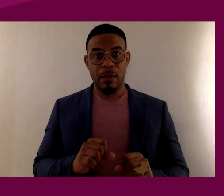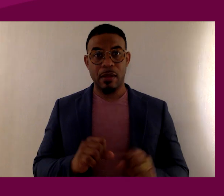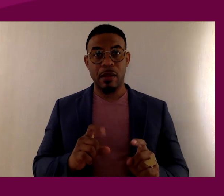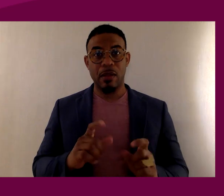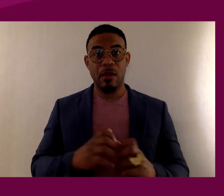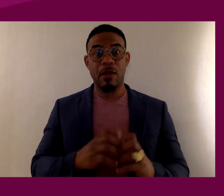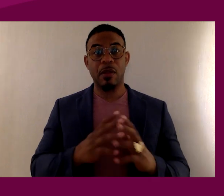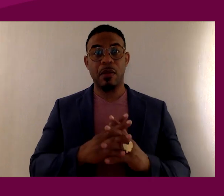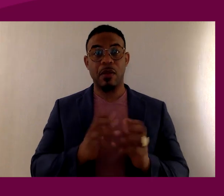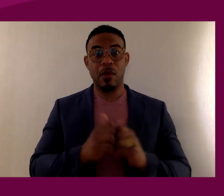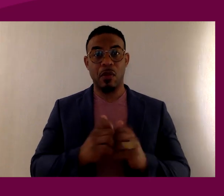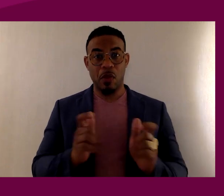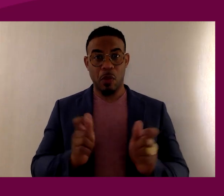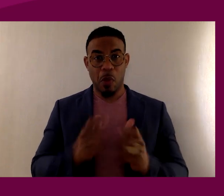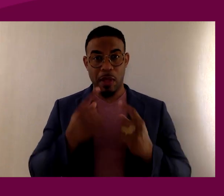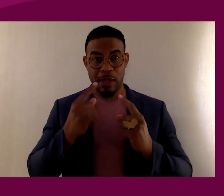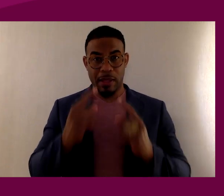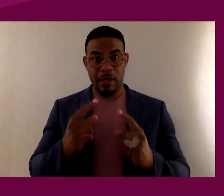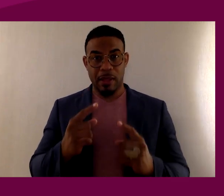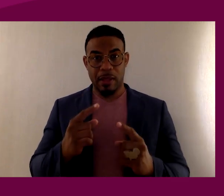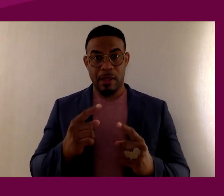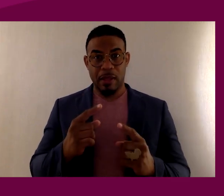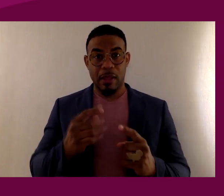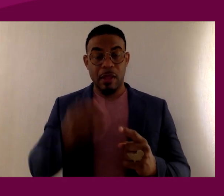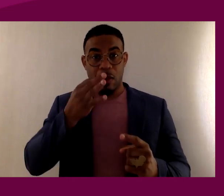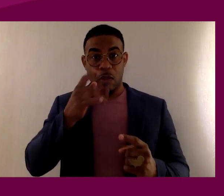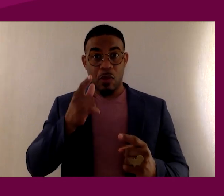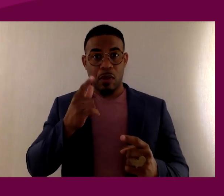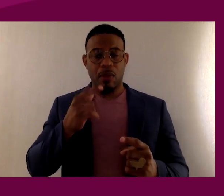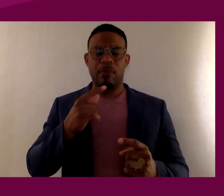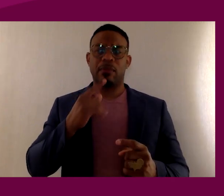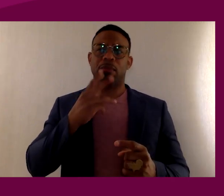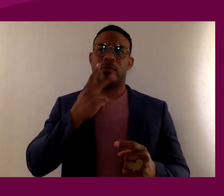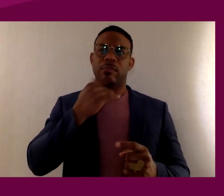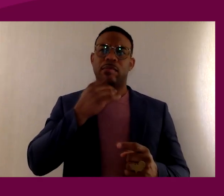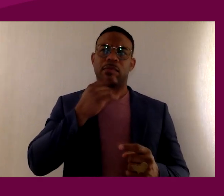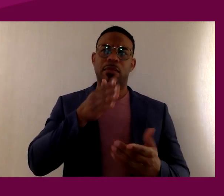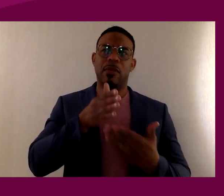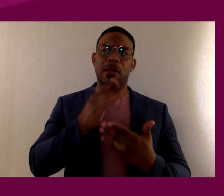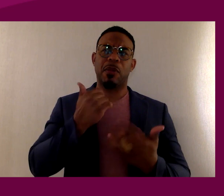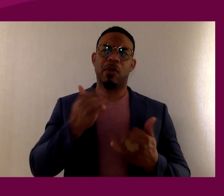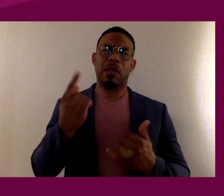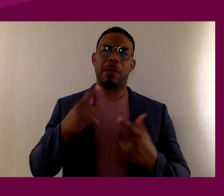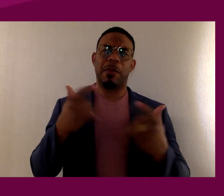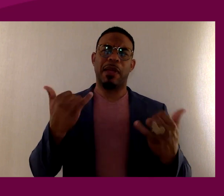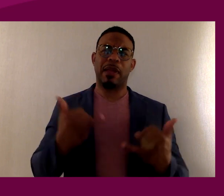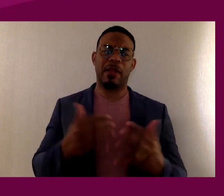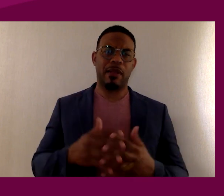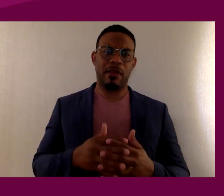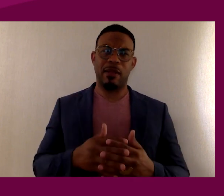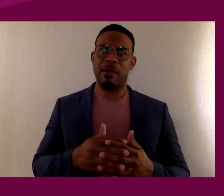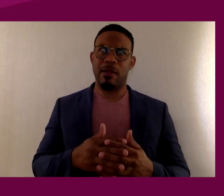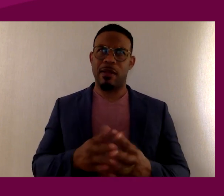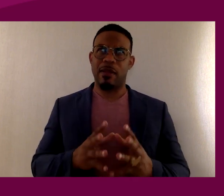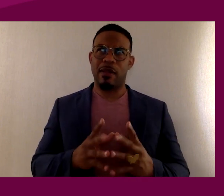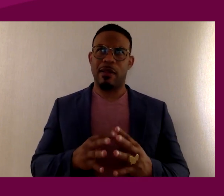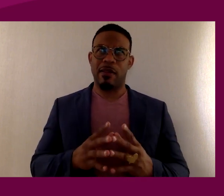And you build with the small successes and eventually you go, all right, let me try something